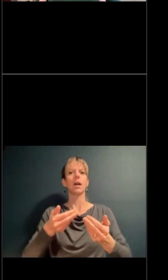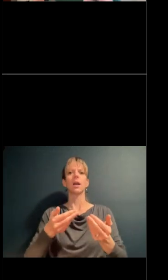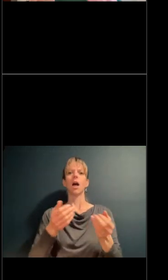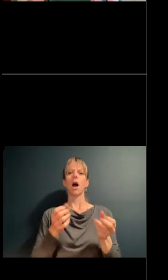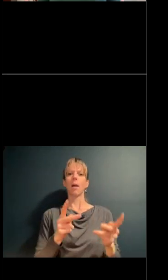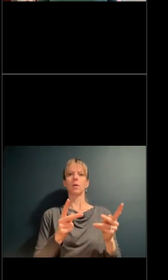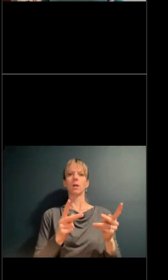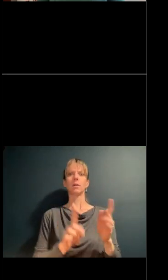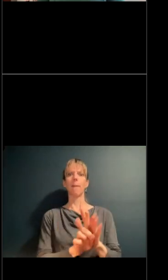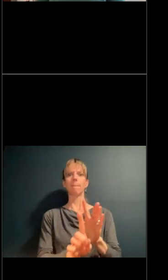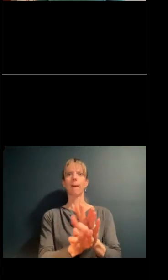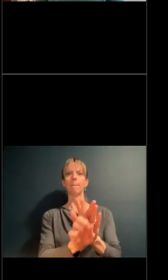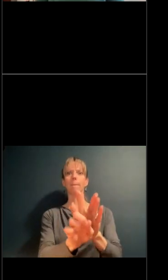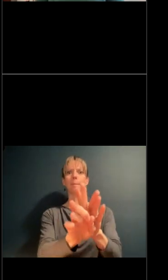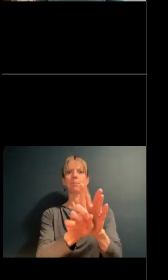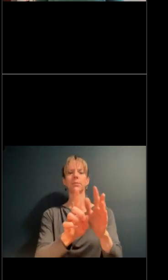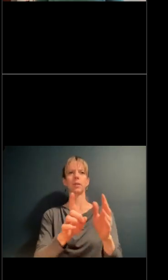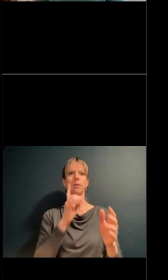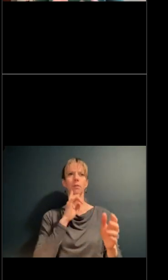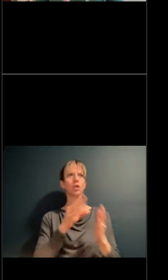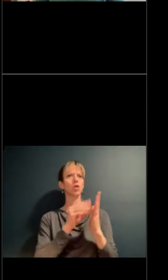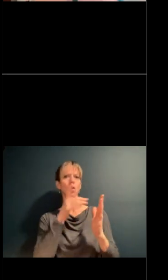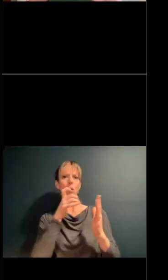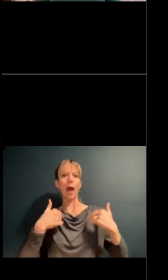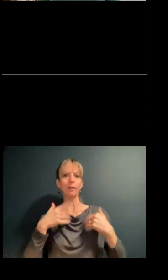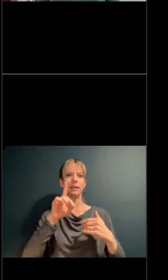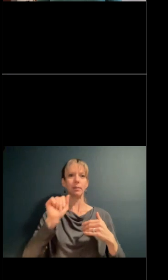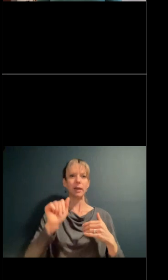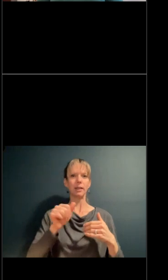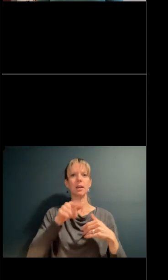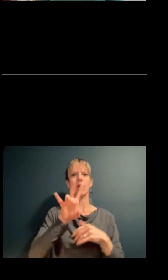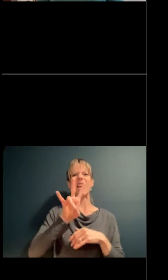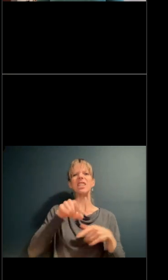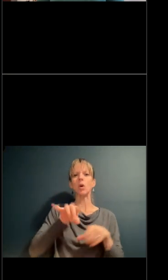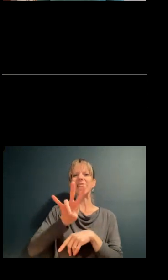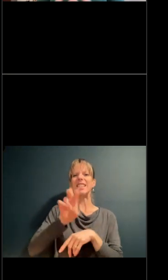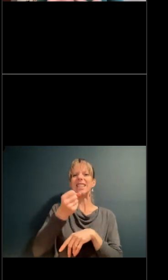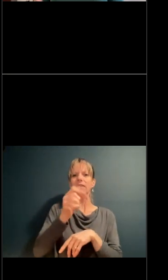began to emerge for students with disabilities. In the 70s and 80s for example, they tended to